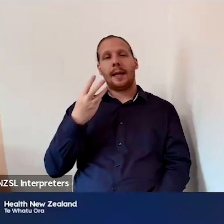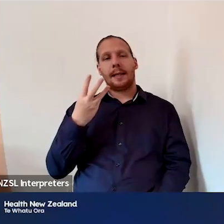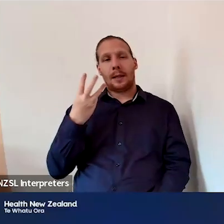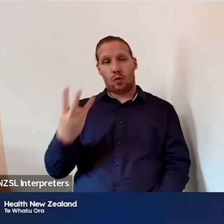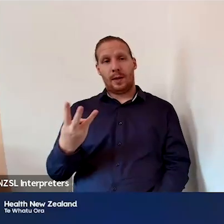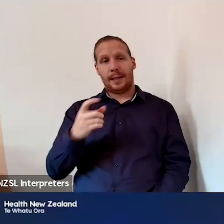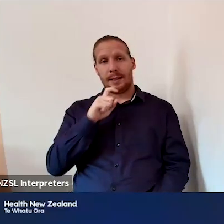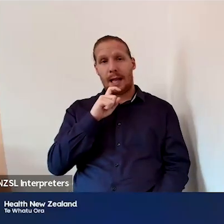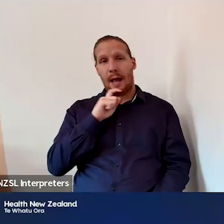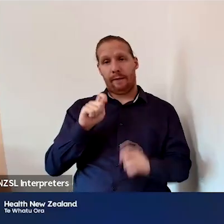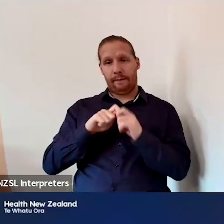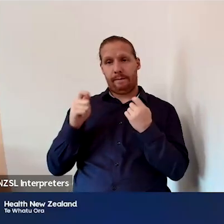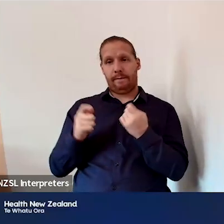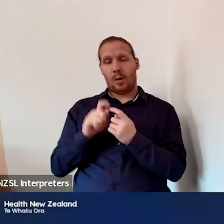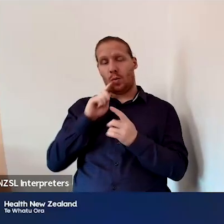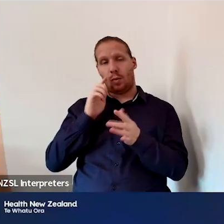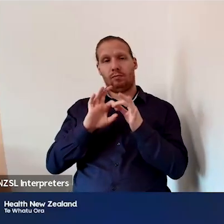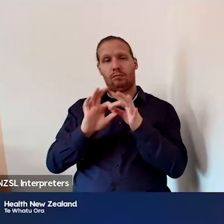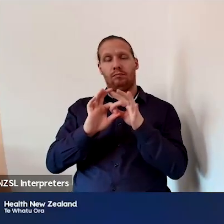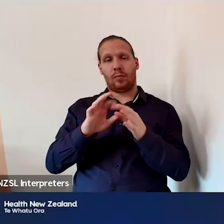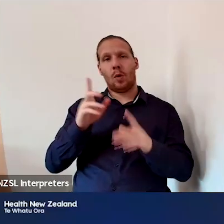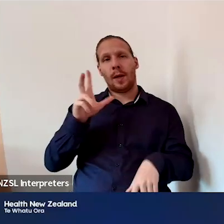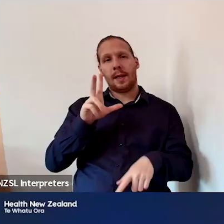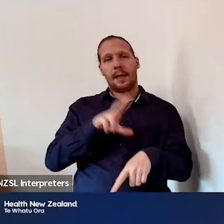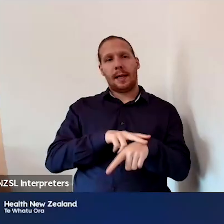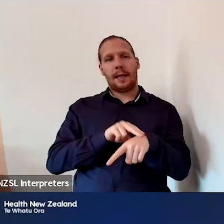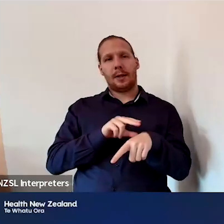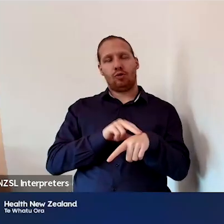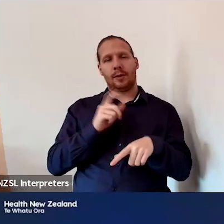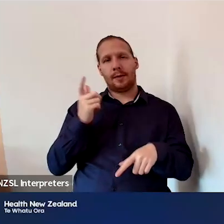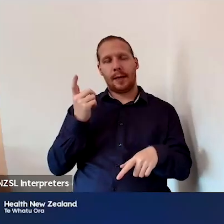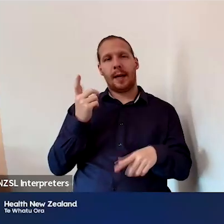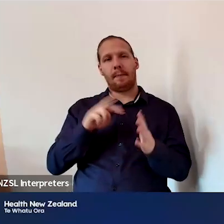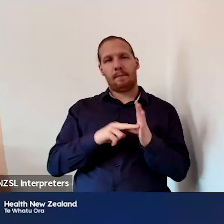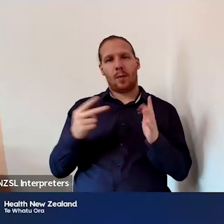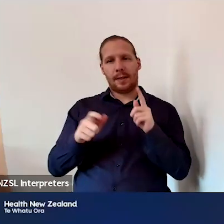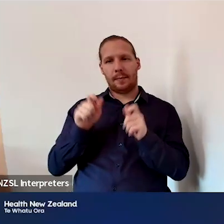work with clinicians and policy people, and they used to be in a group with clinicians, but now they're on their own.